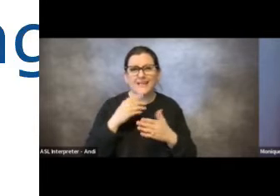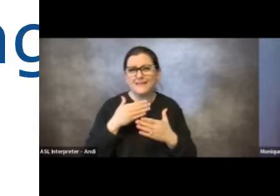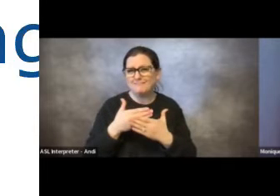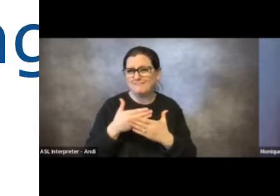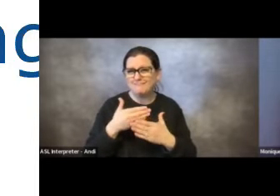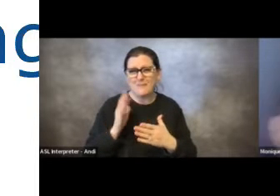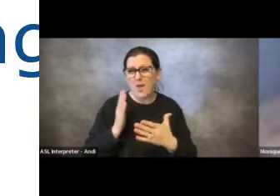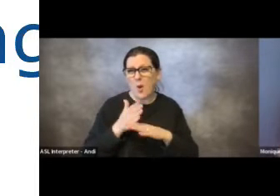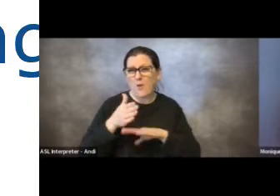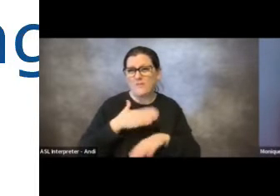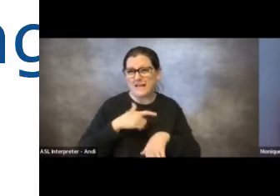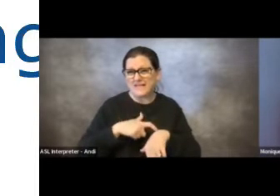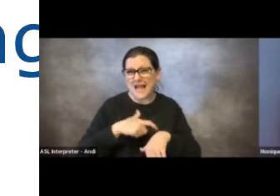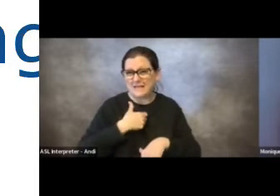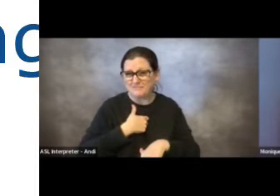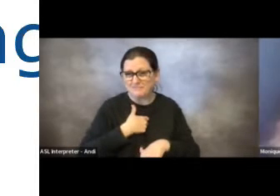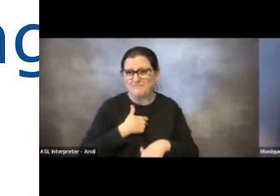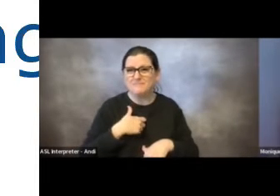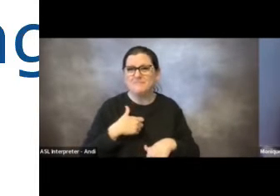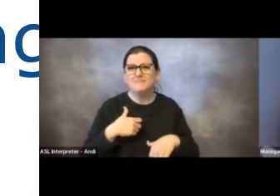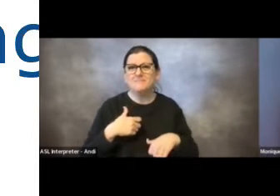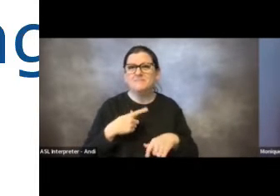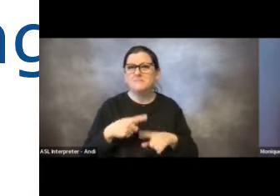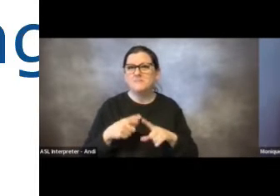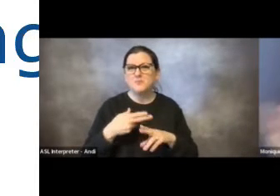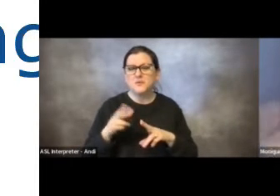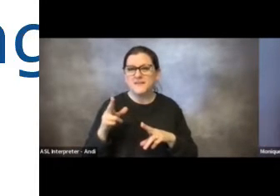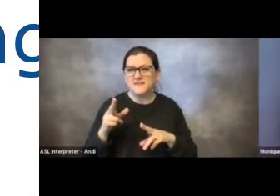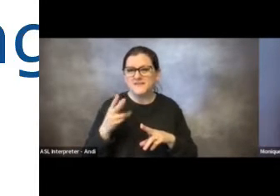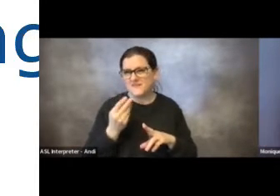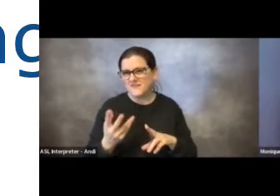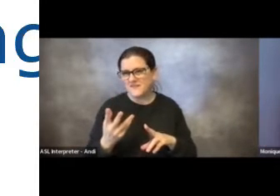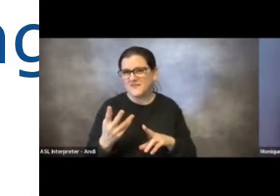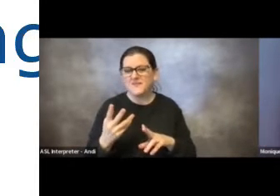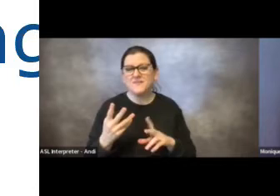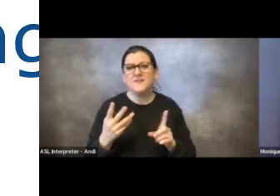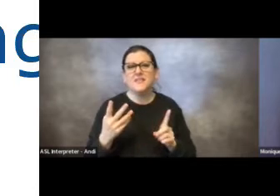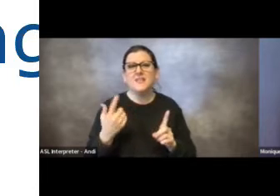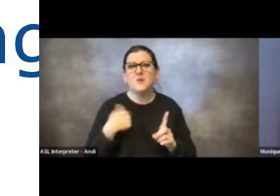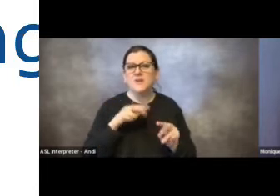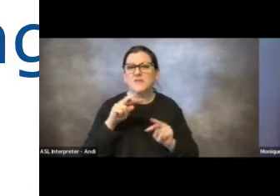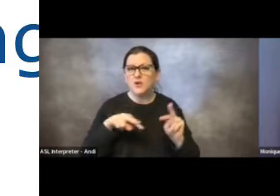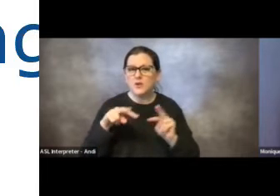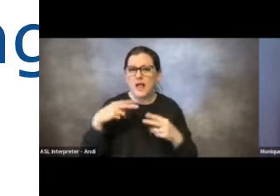maybe. But just briefly, you know, we've also looked at health literacy, and how does